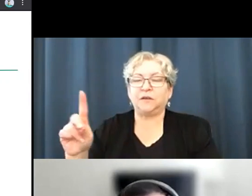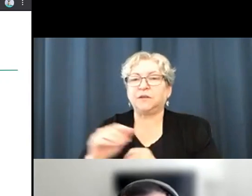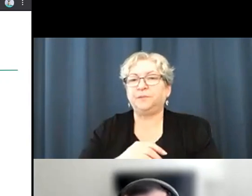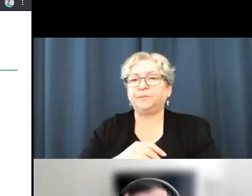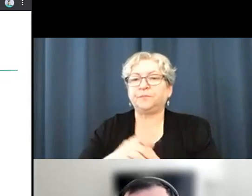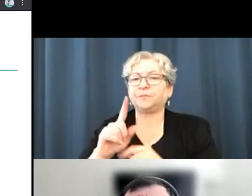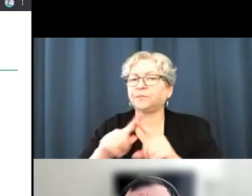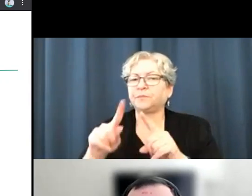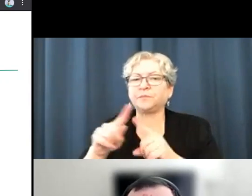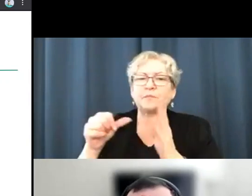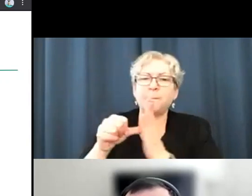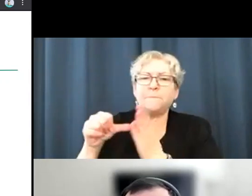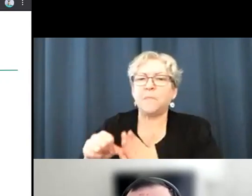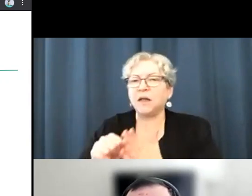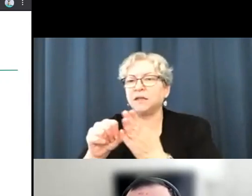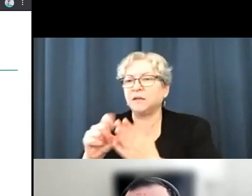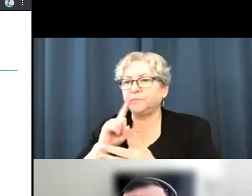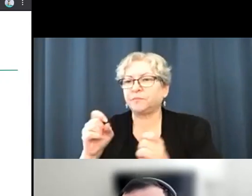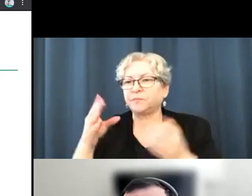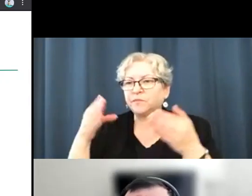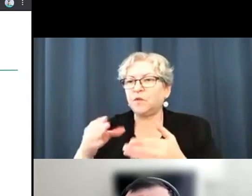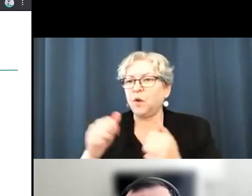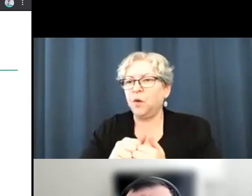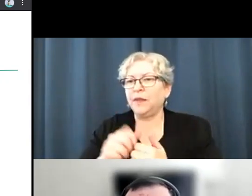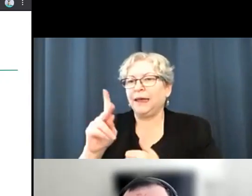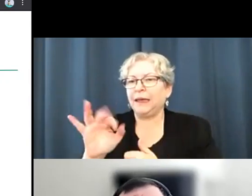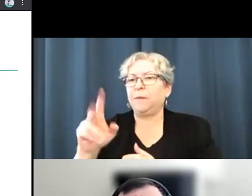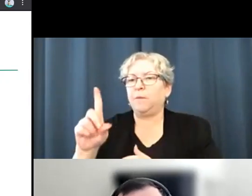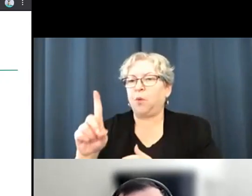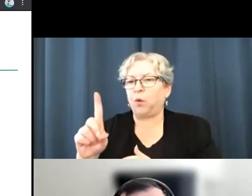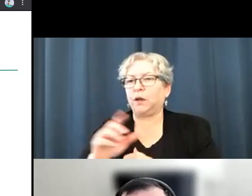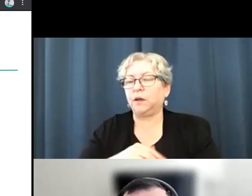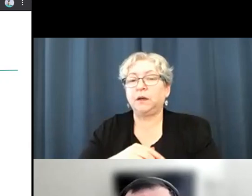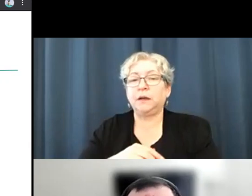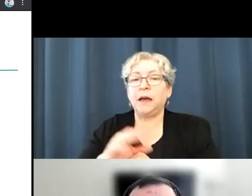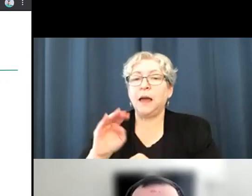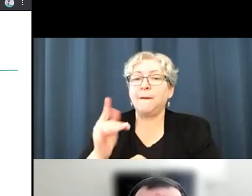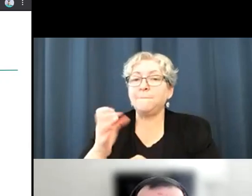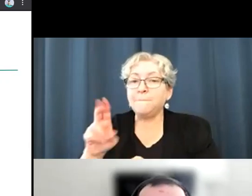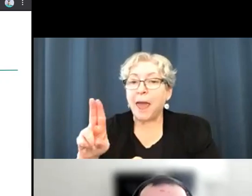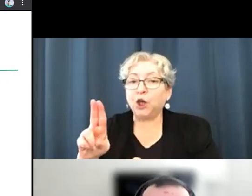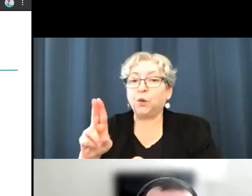all of that should be focusable with the keyboard. Menus, all of that, receives keyboard focus.